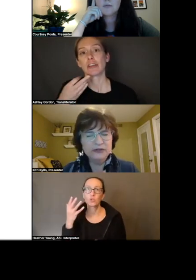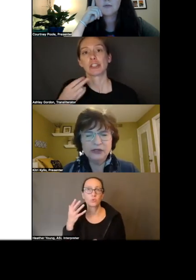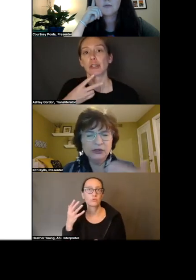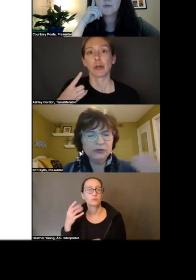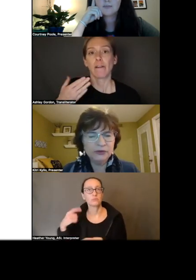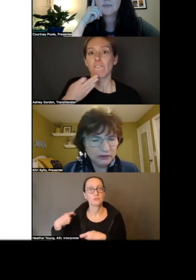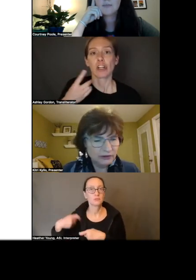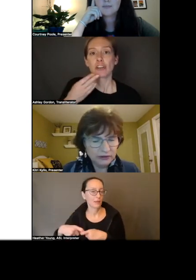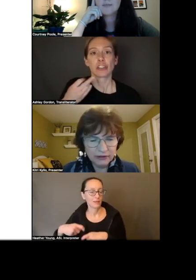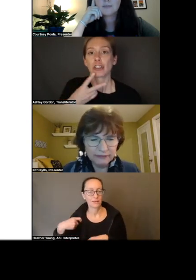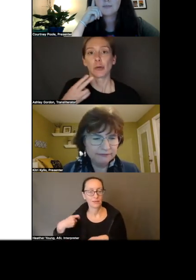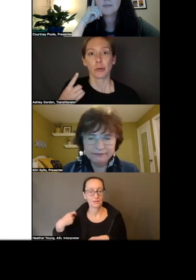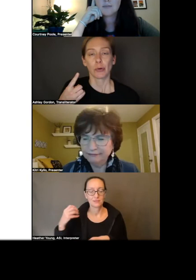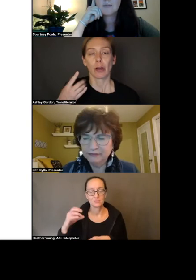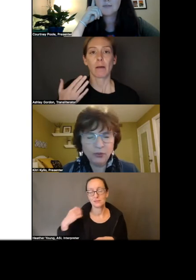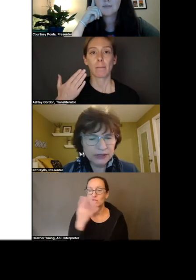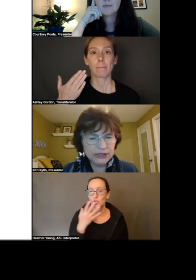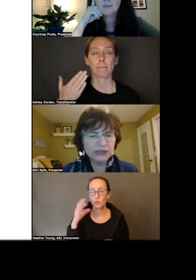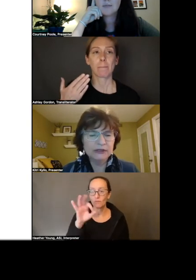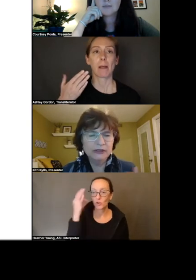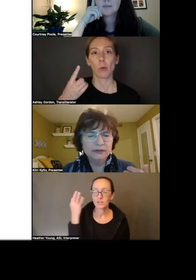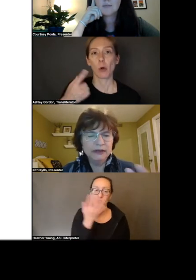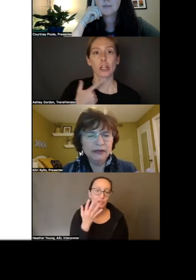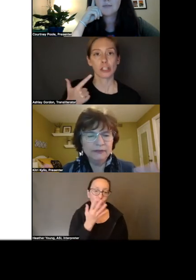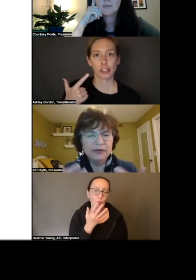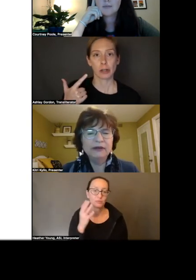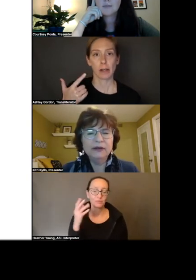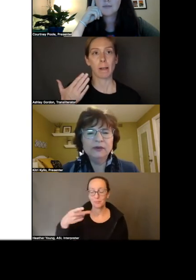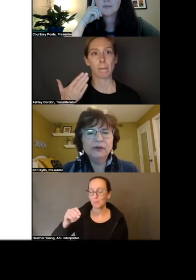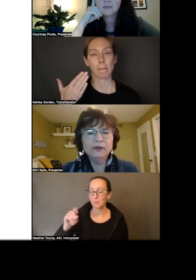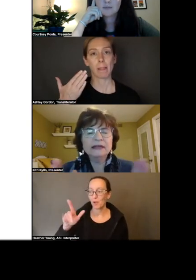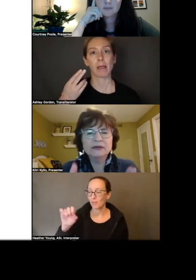there's cued Polish, you know, that's cued language.